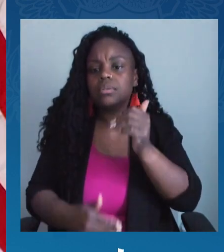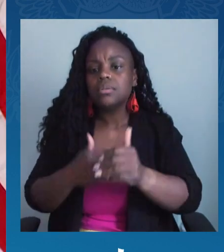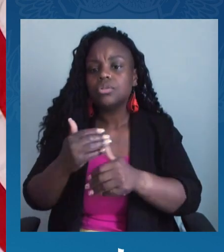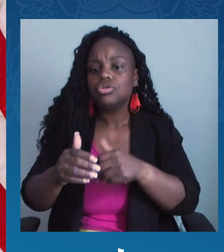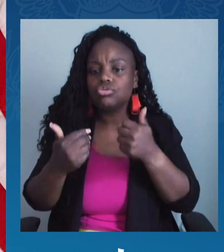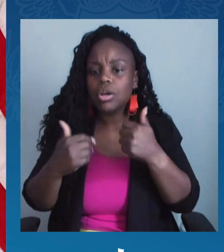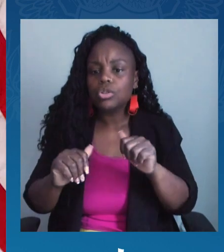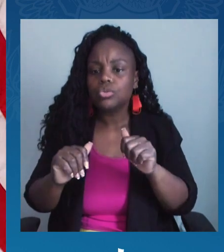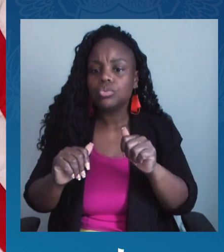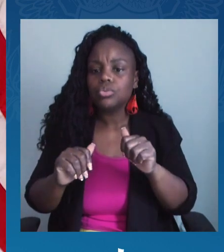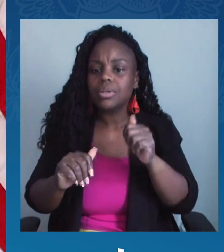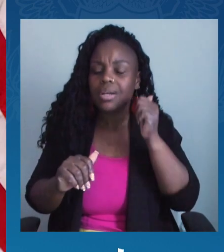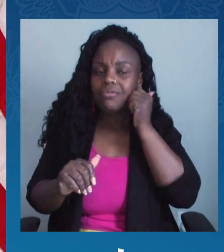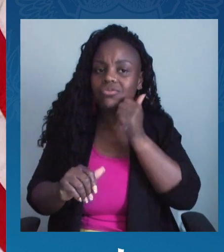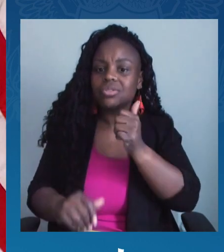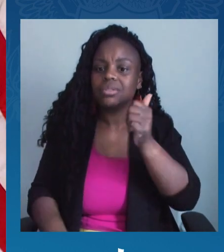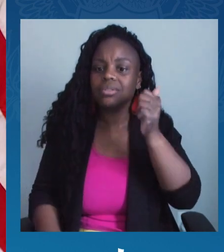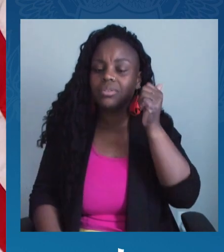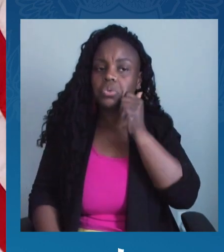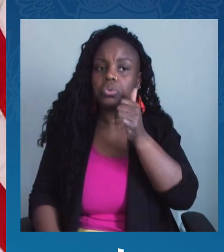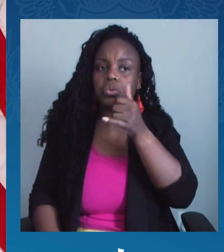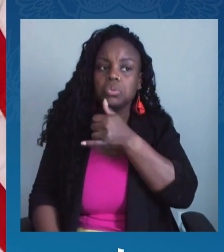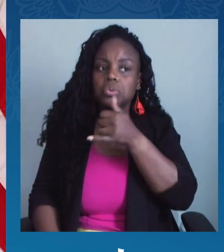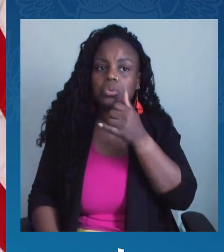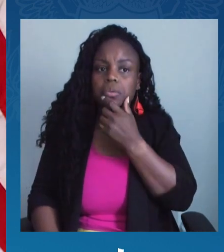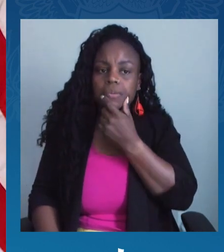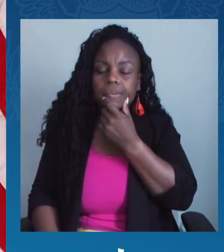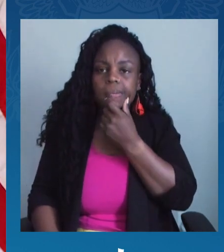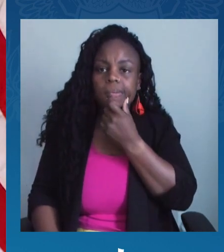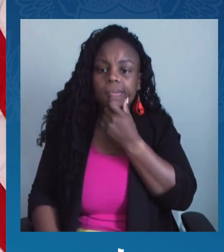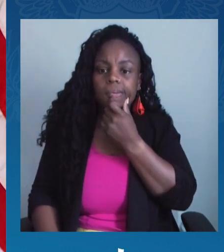And people can become a bit dispirited